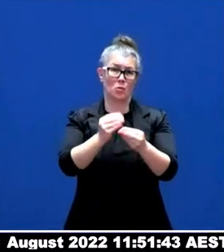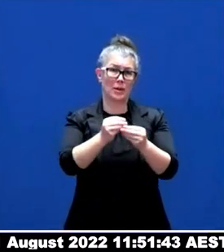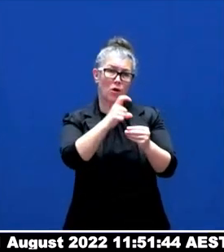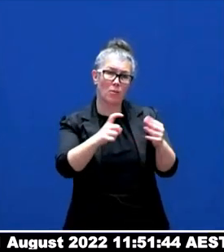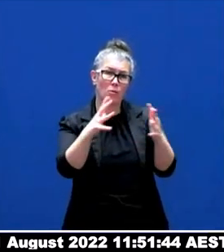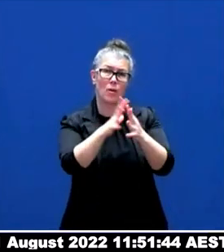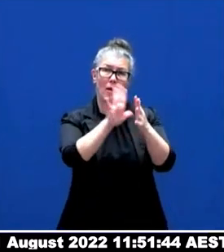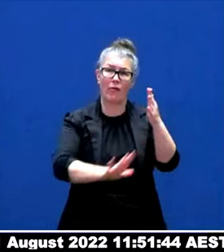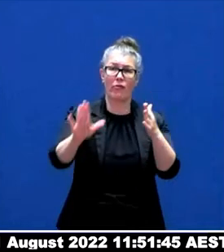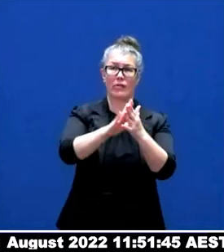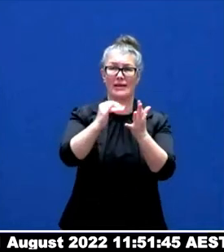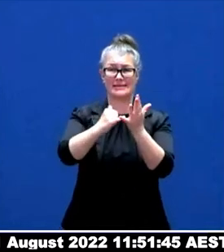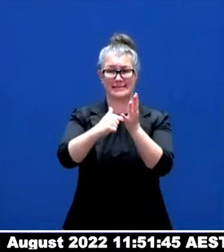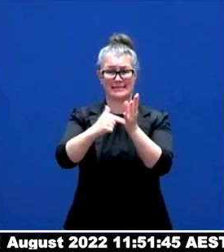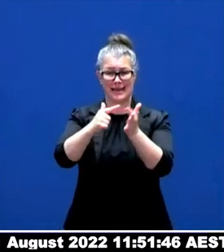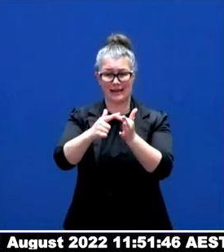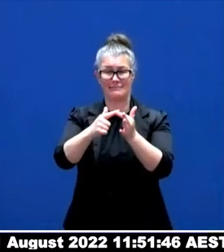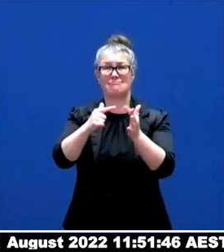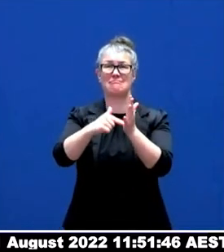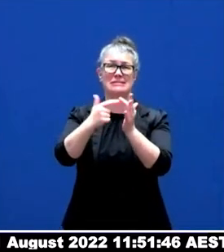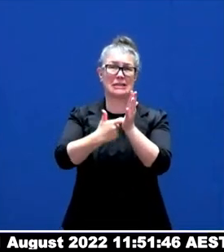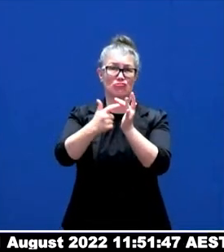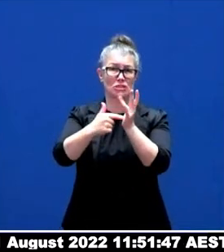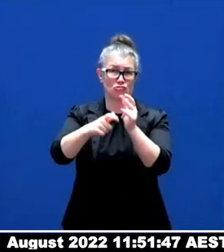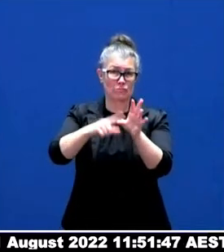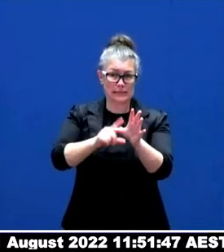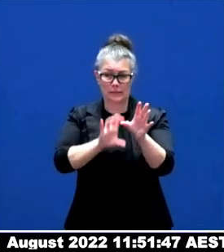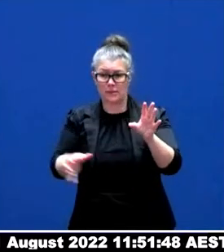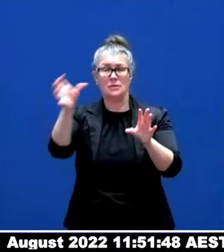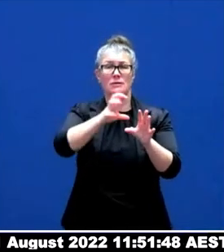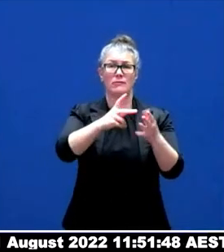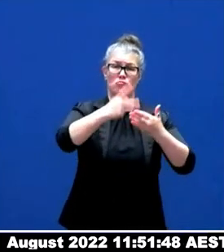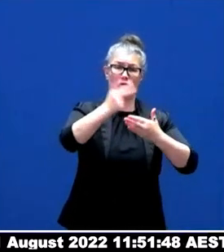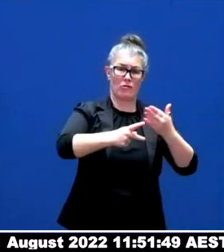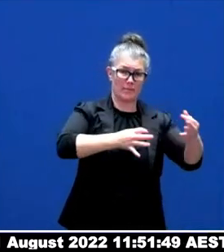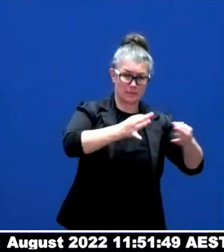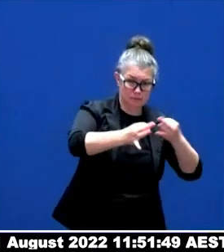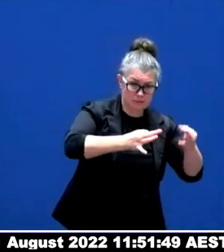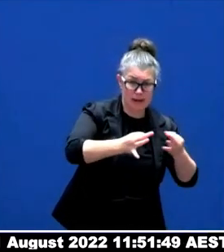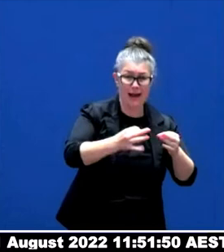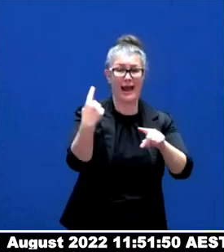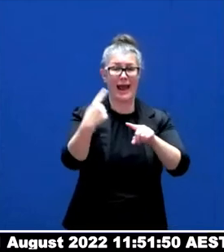other state and territories, program design and implementation of systems stewardship. That's correct.